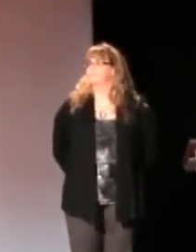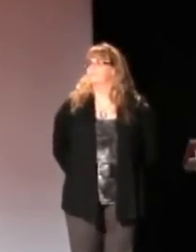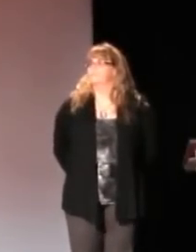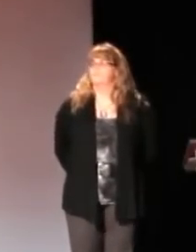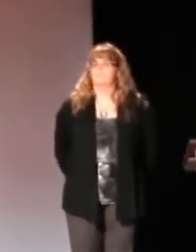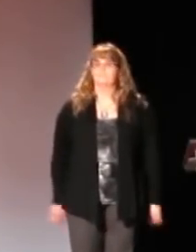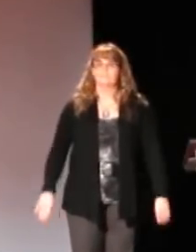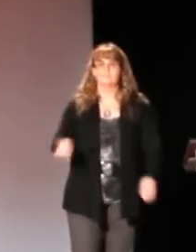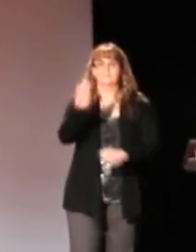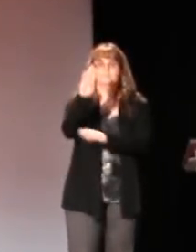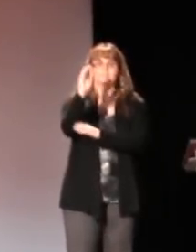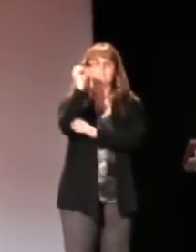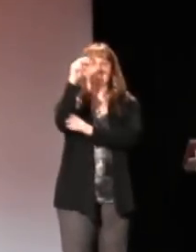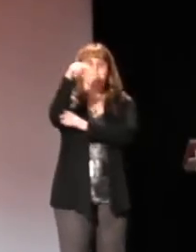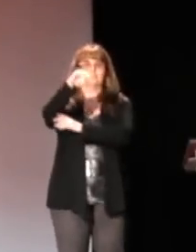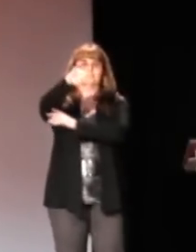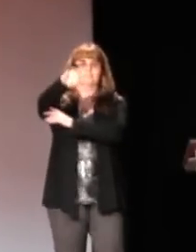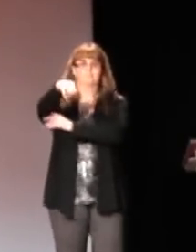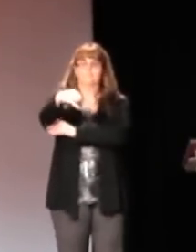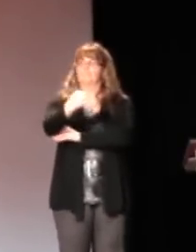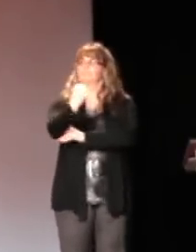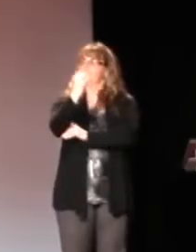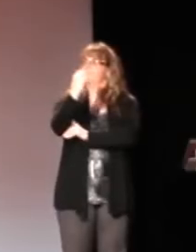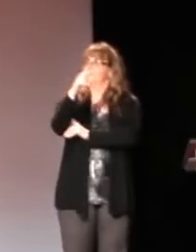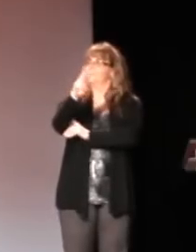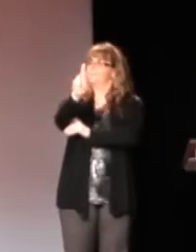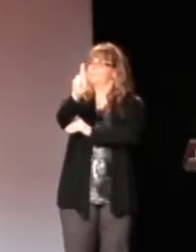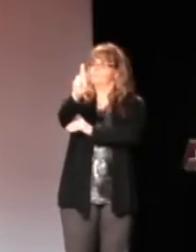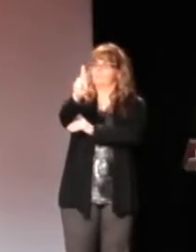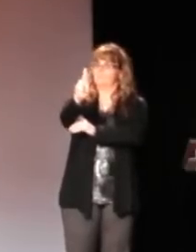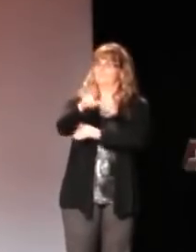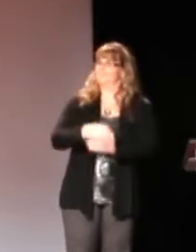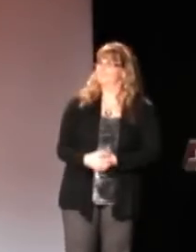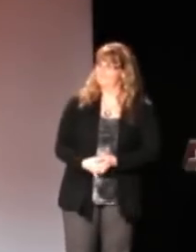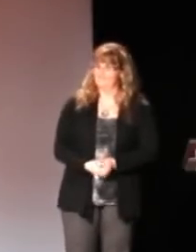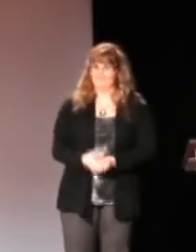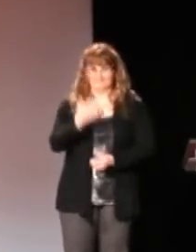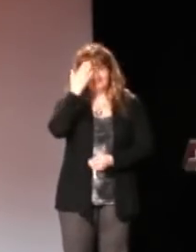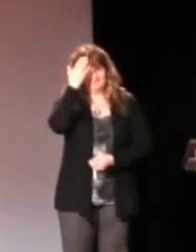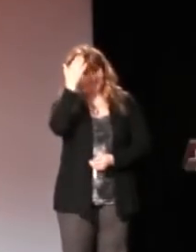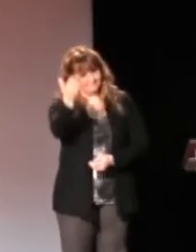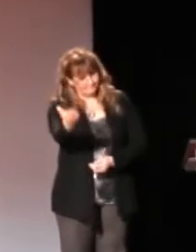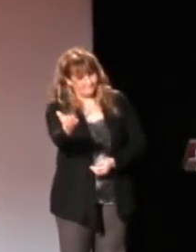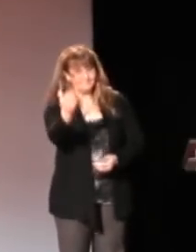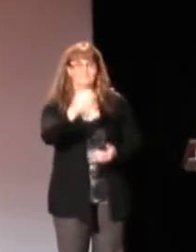H...E...L...L...O... ...hello.